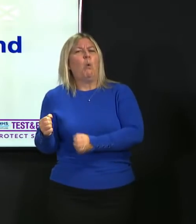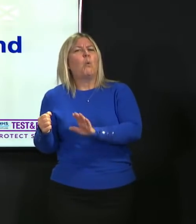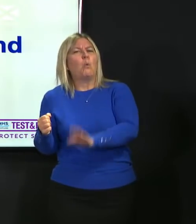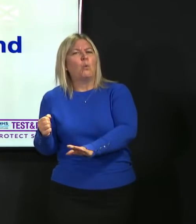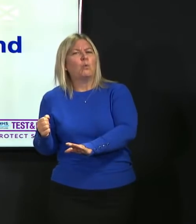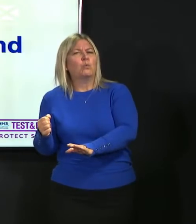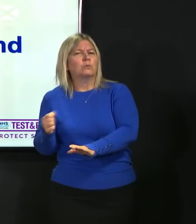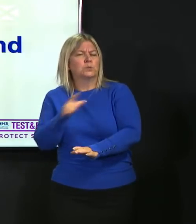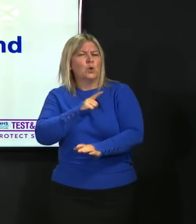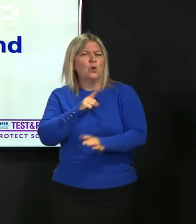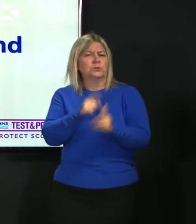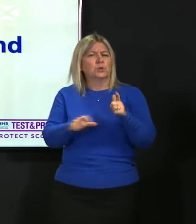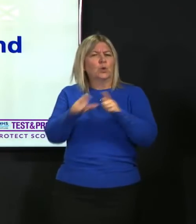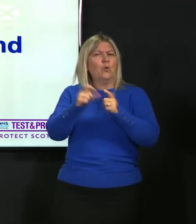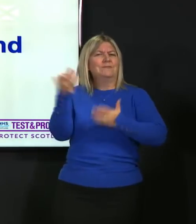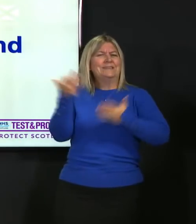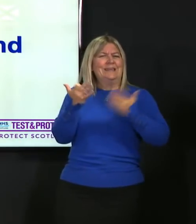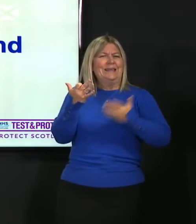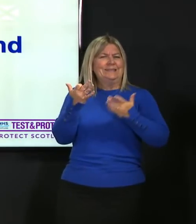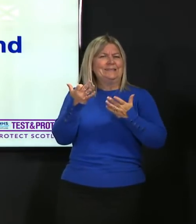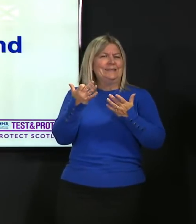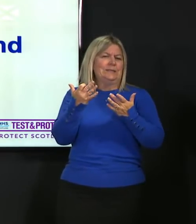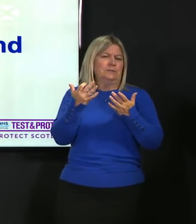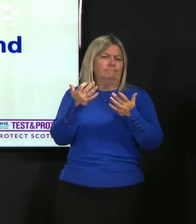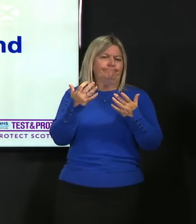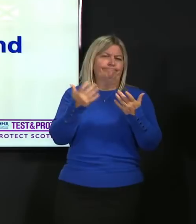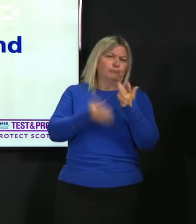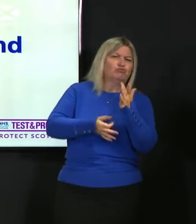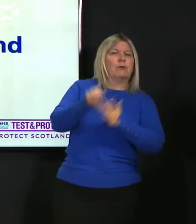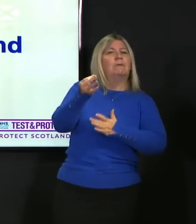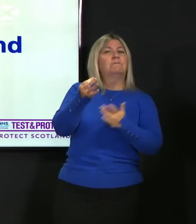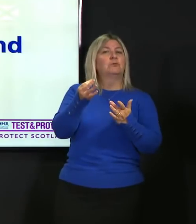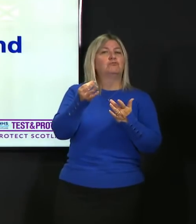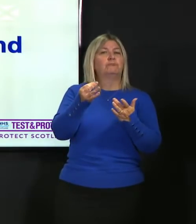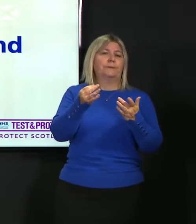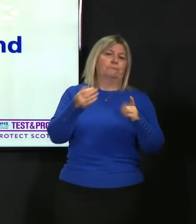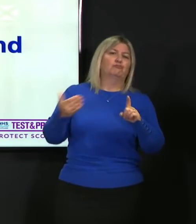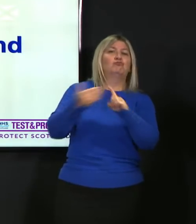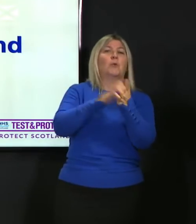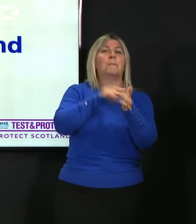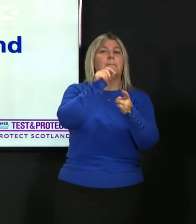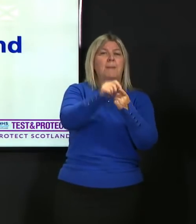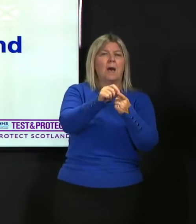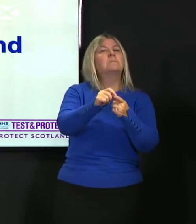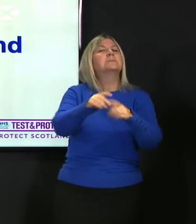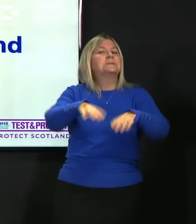COVID 19 recovery route map will be restarting and it will be for individual practices to